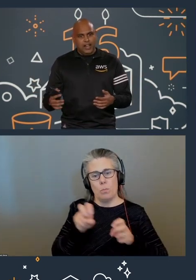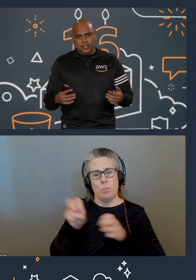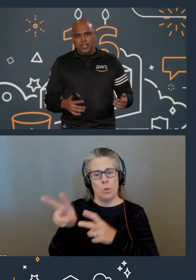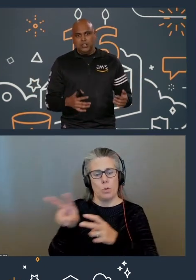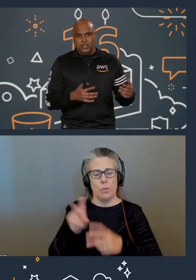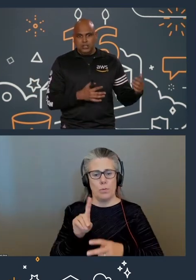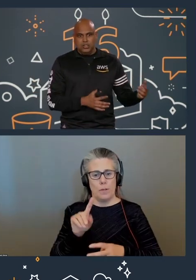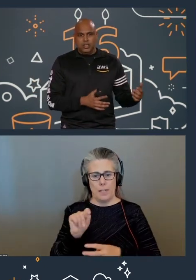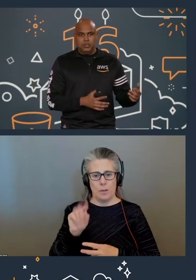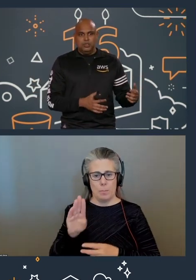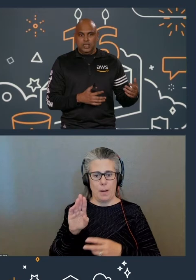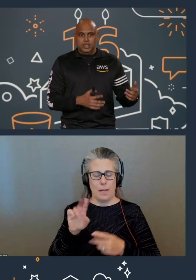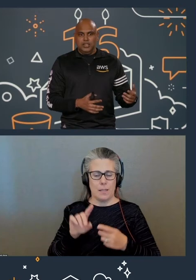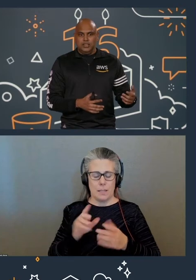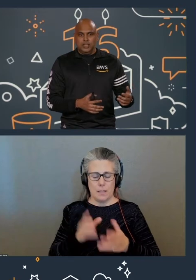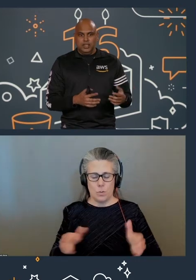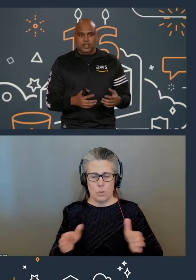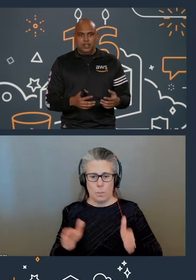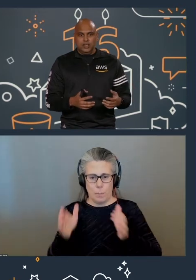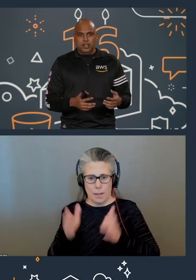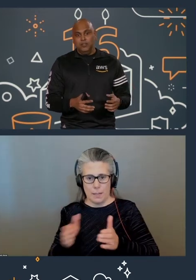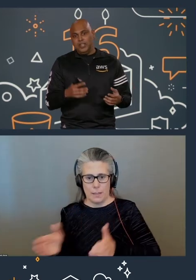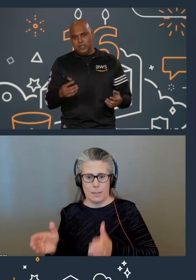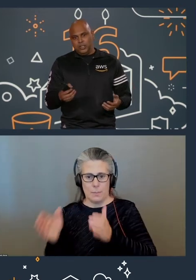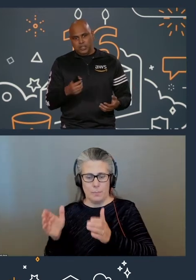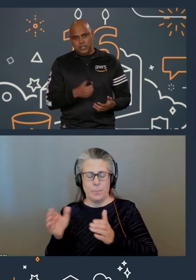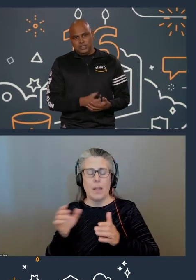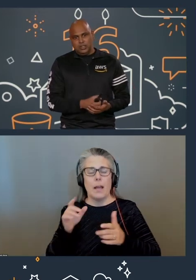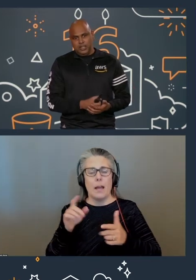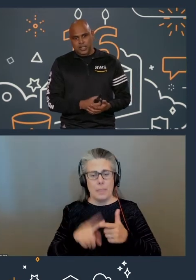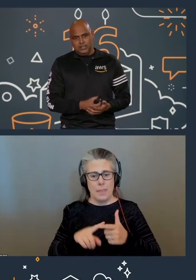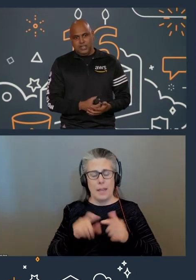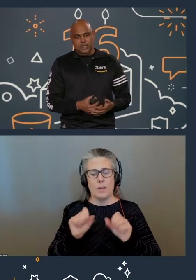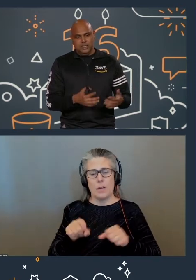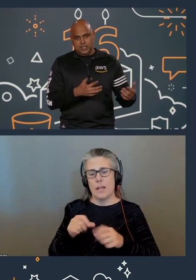and then you can start using DataSync, a way that you can install a DataSync agent